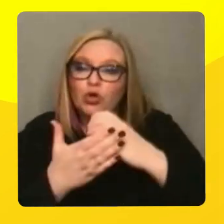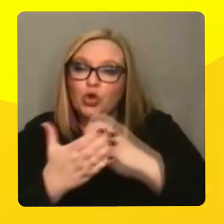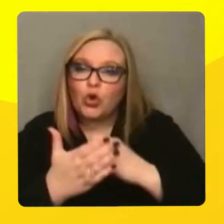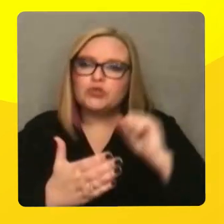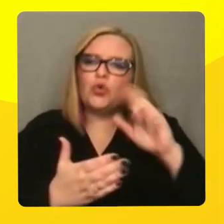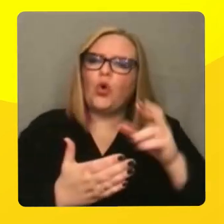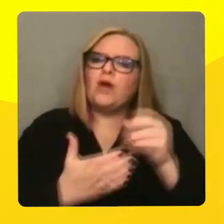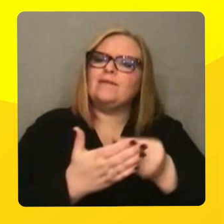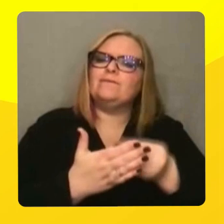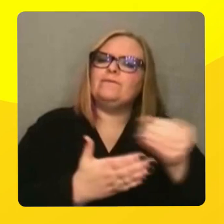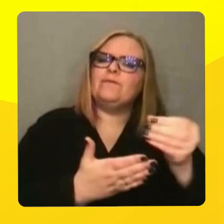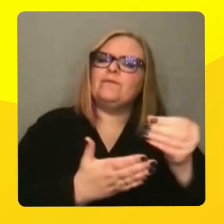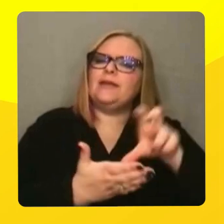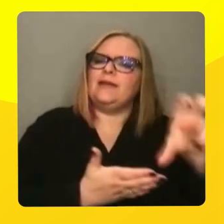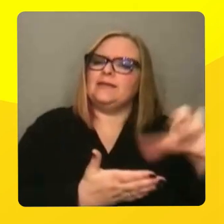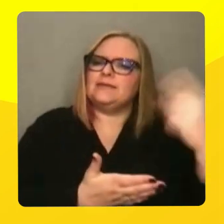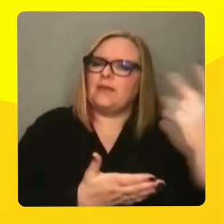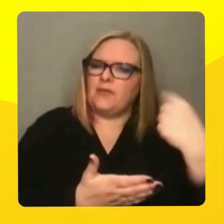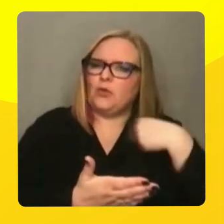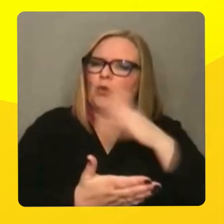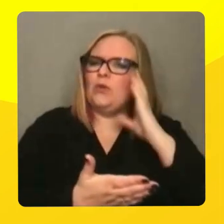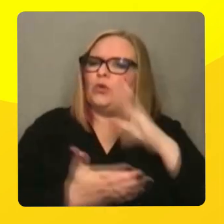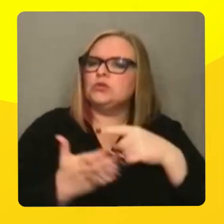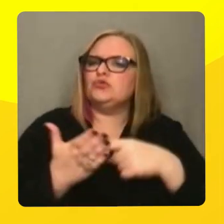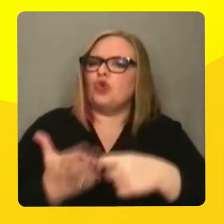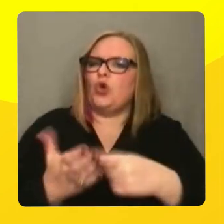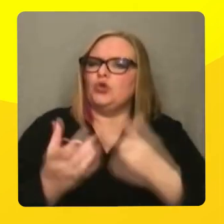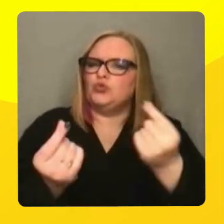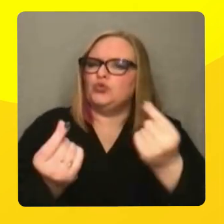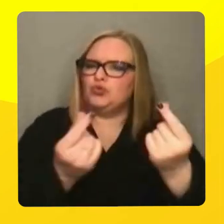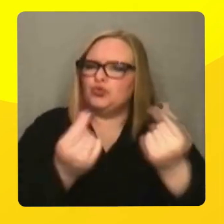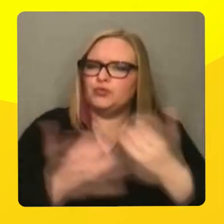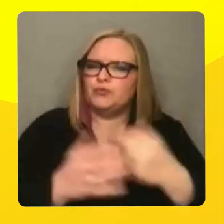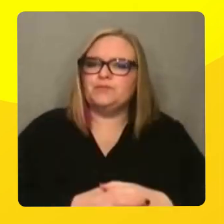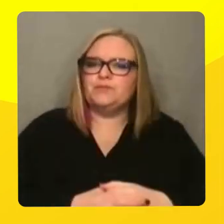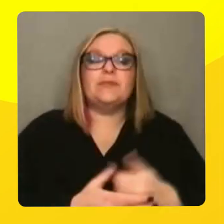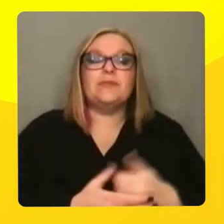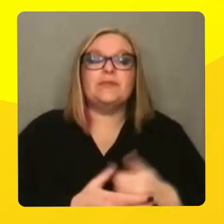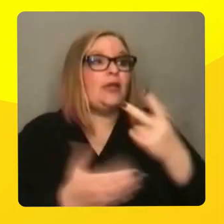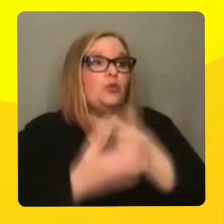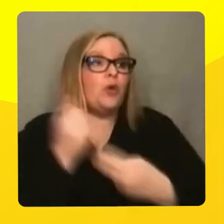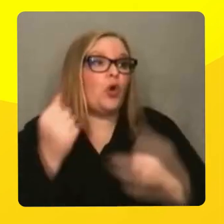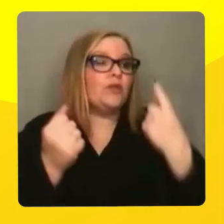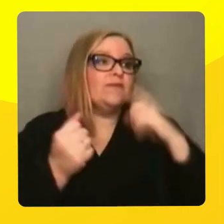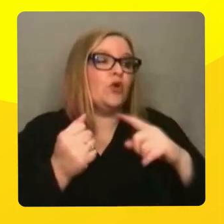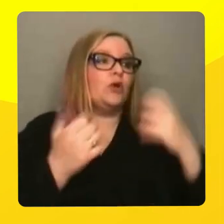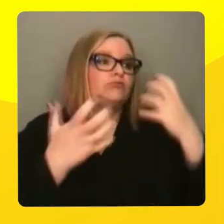and we can help you point you in the right direction. Thank you both for the tremendous work that you're doing in,